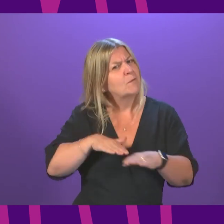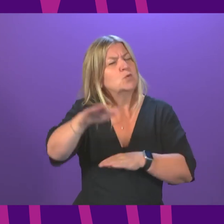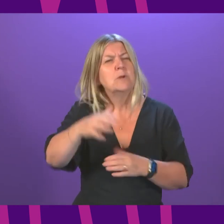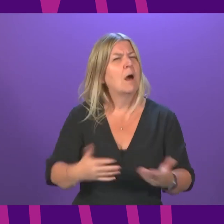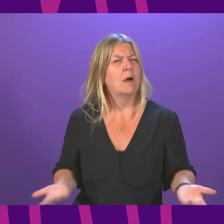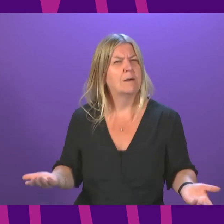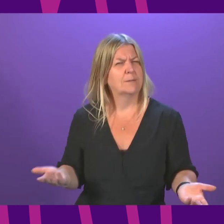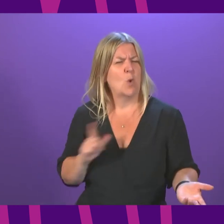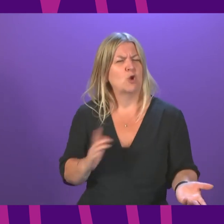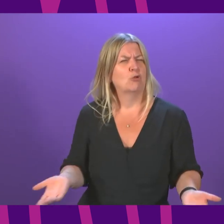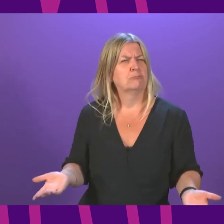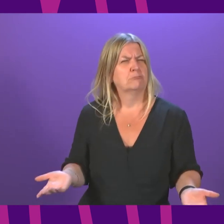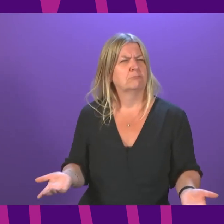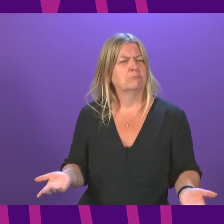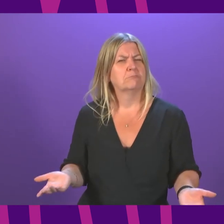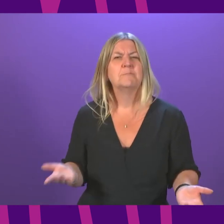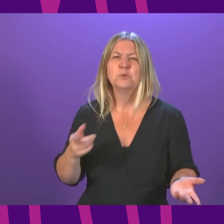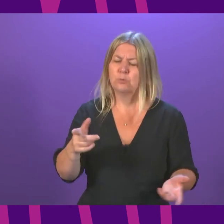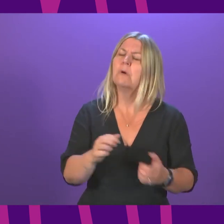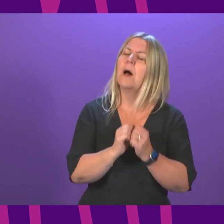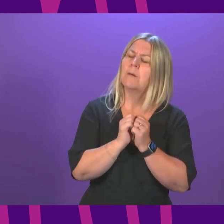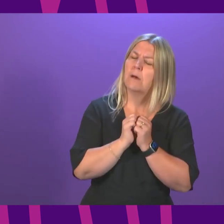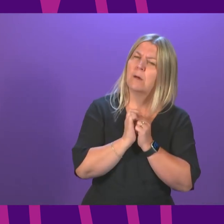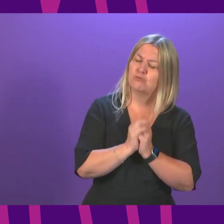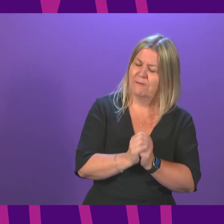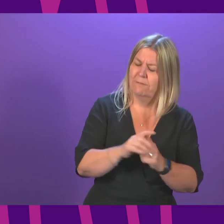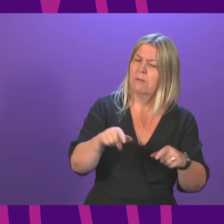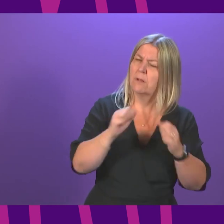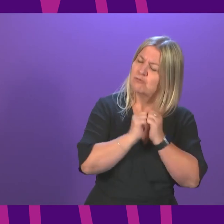Thank you, Ms Grahame. I will not reprimand you for referring to Bill Kidd by his first